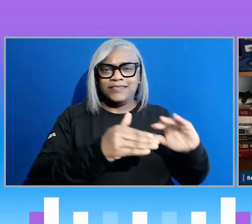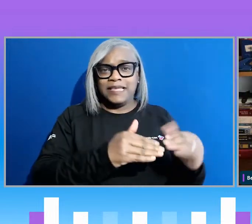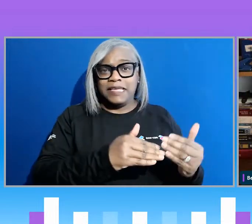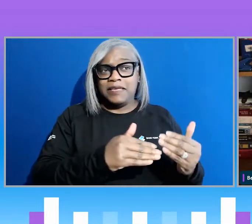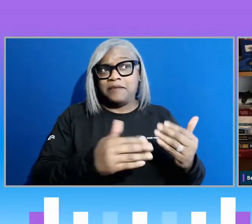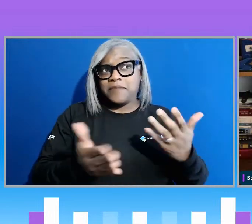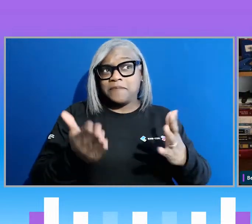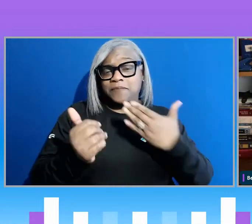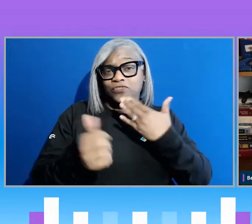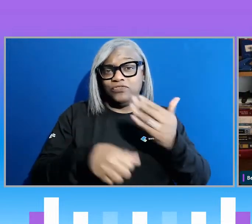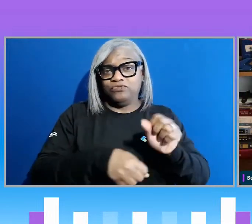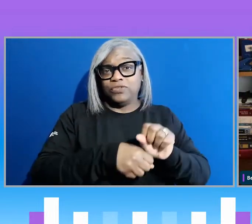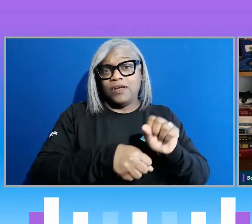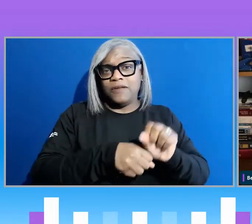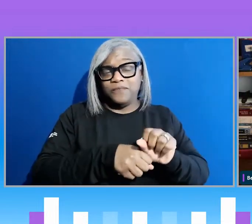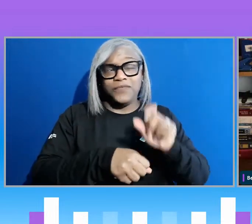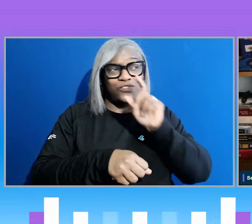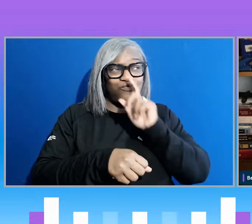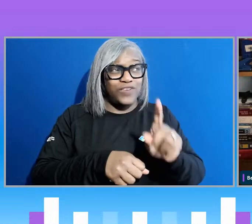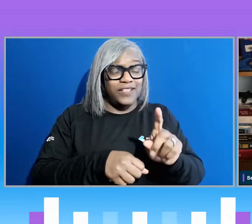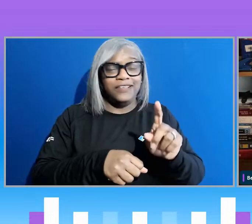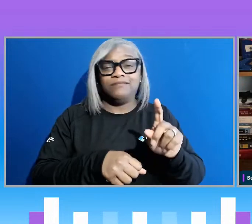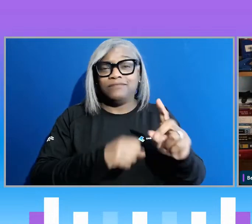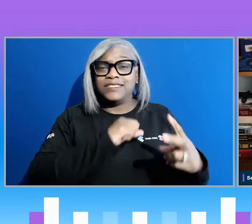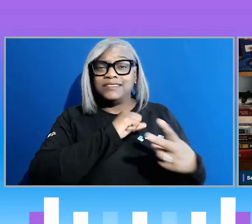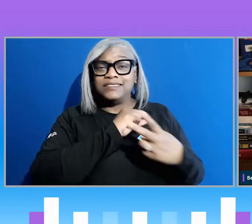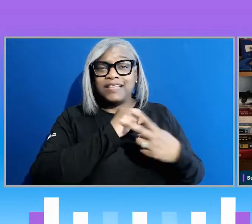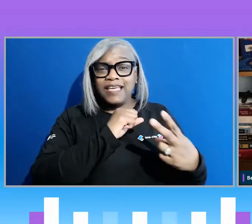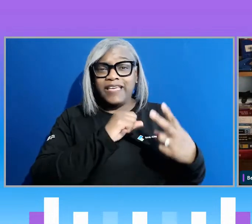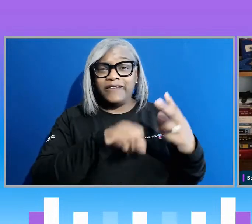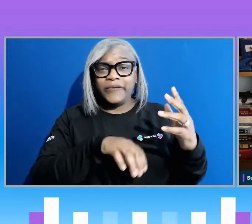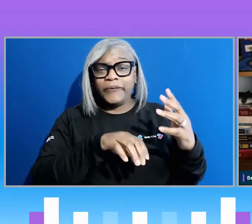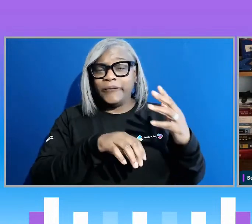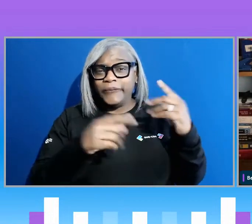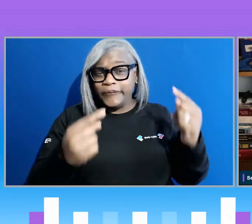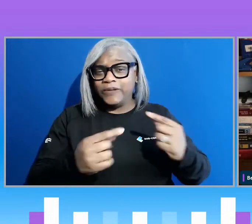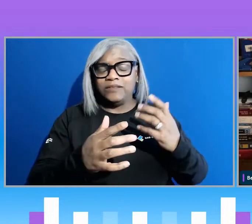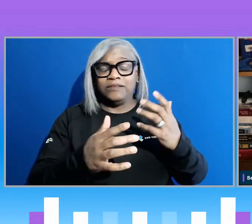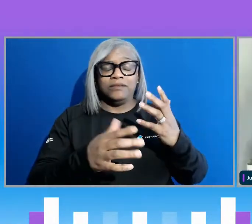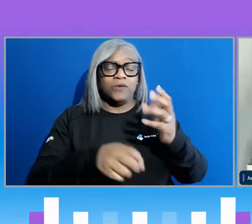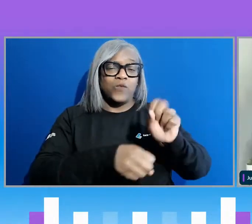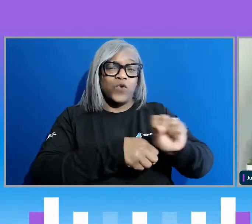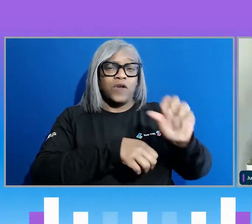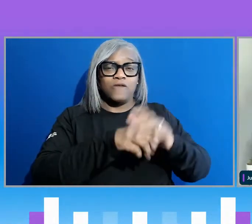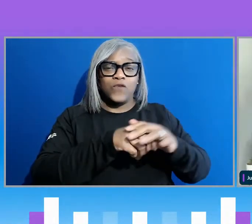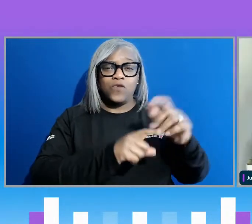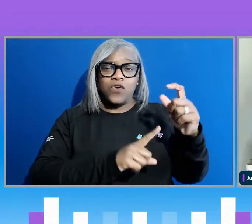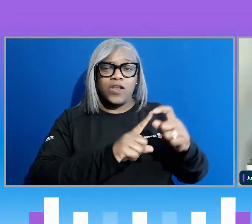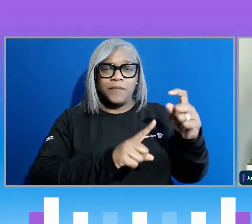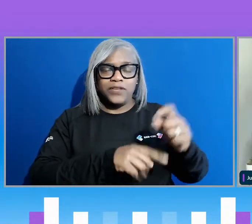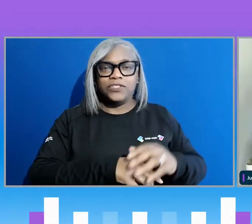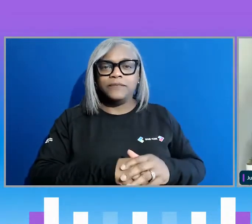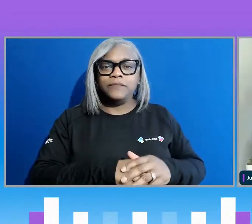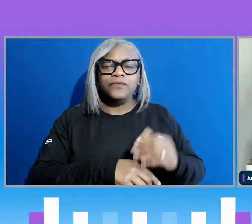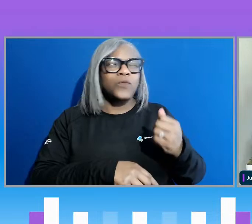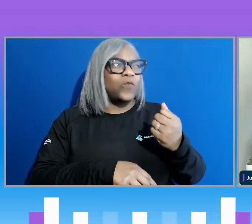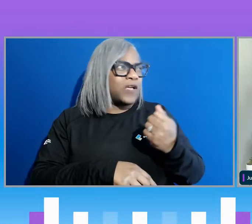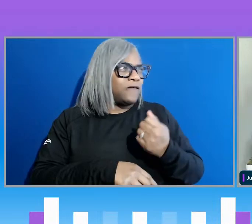because, you know, save the tedious work for automation. We have a few questions here